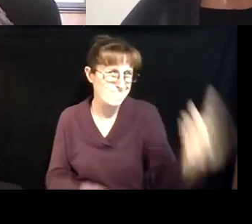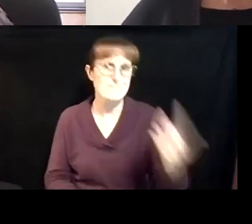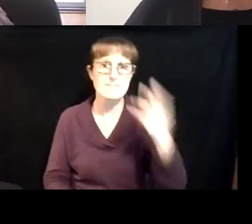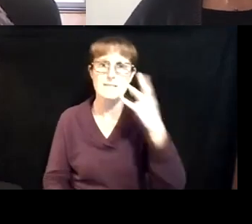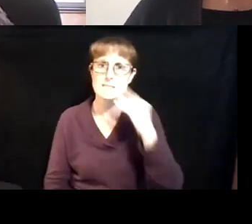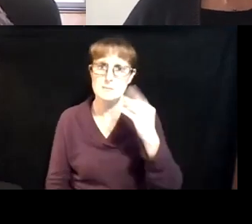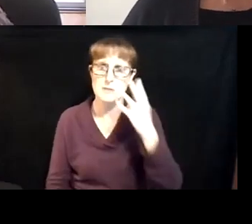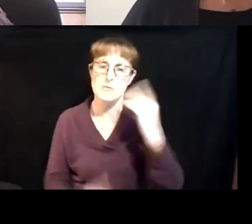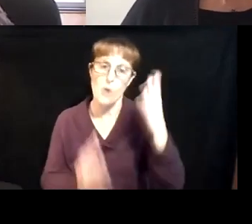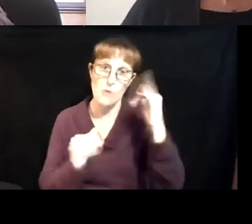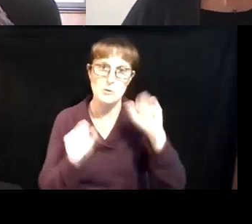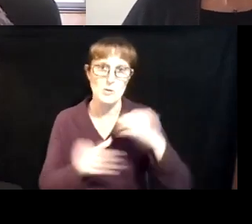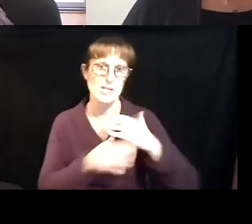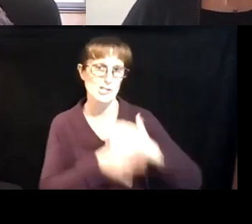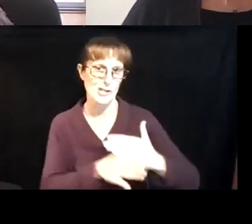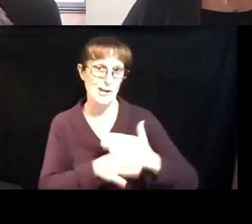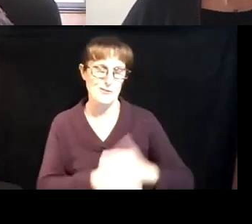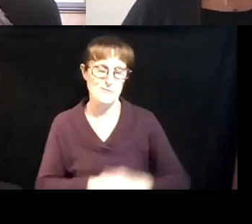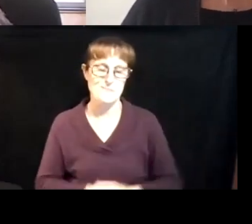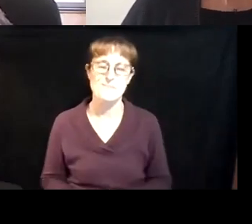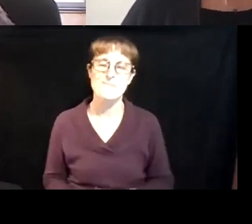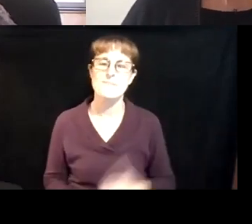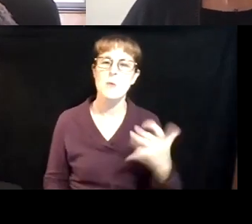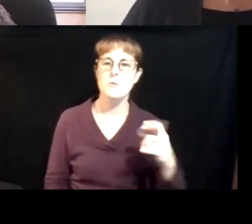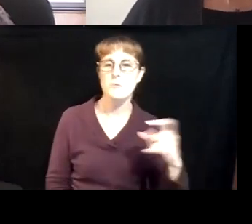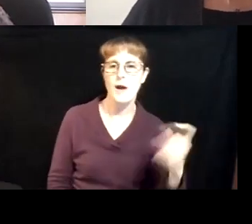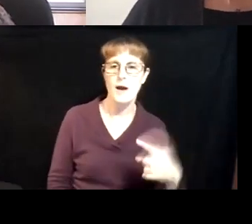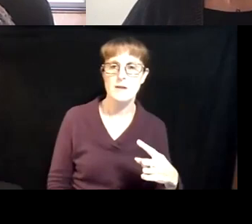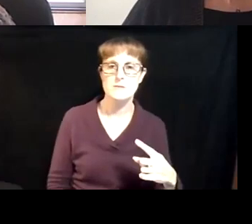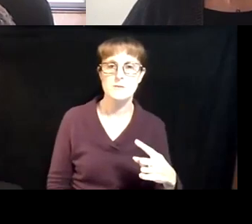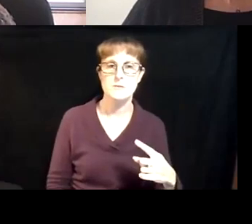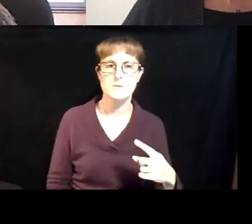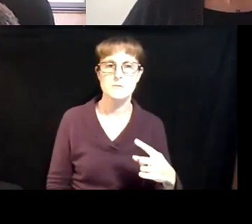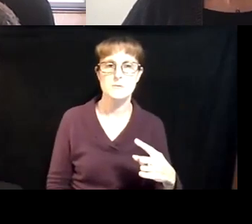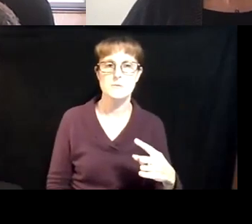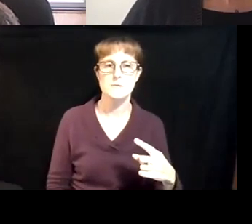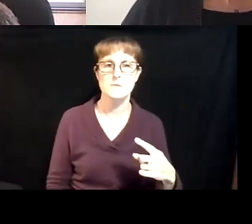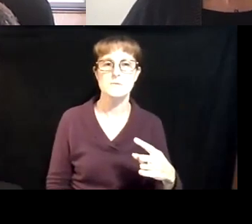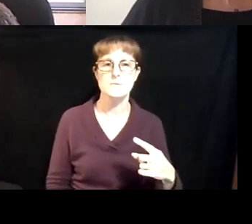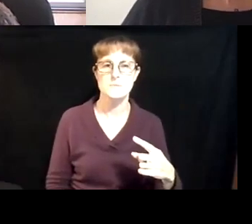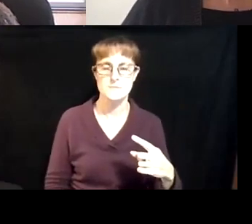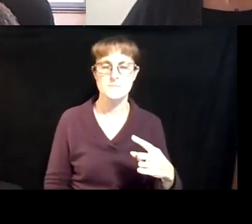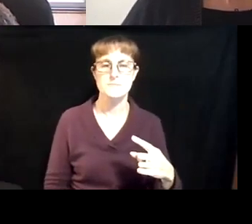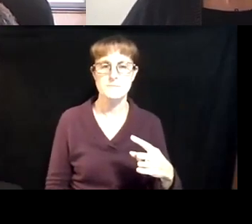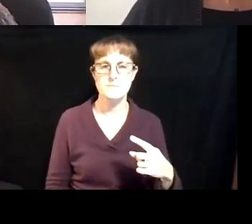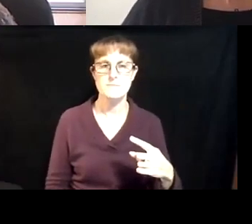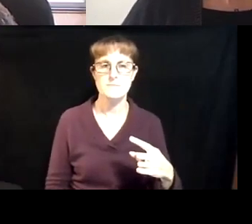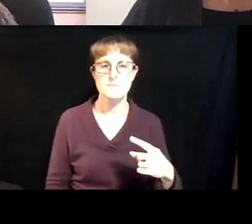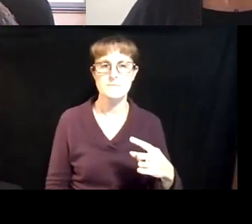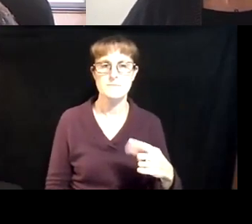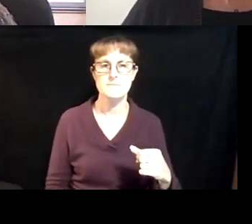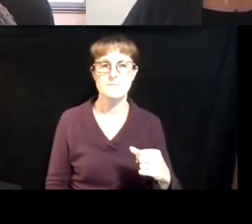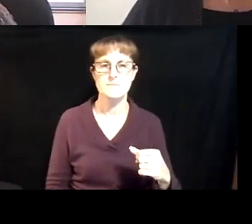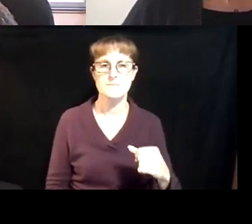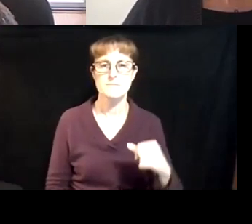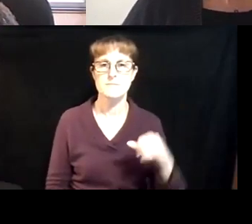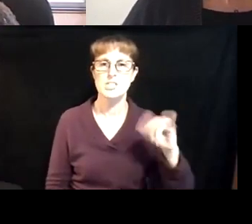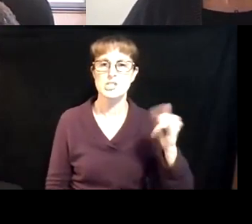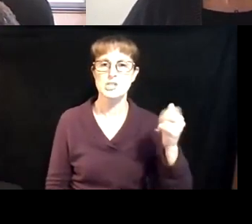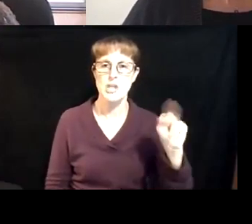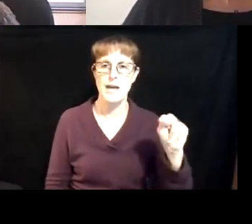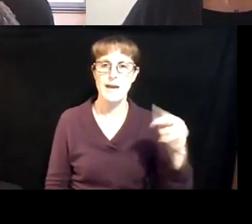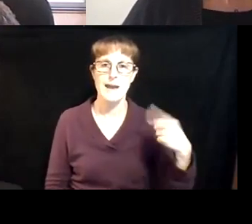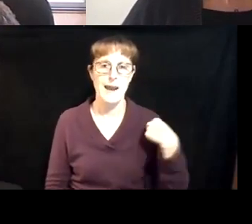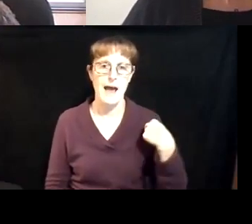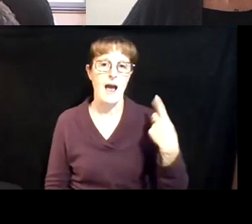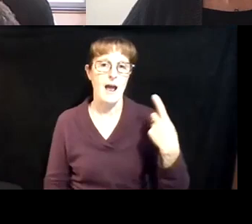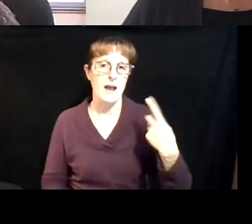I want to ask you a question that Jan and I kind of alluded to in our discussion.